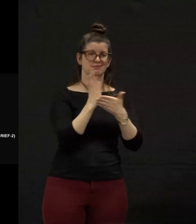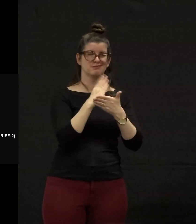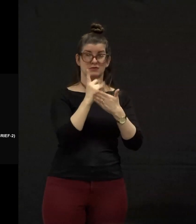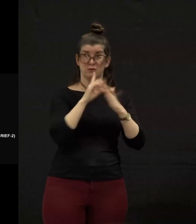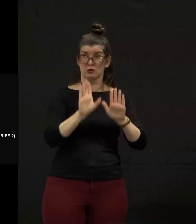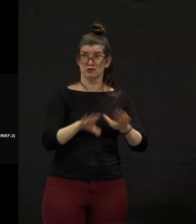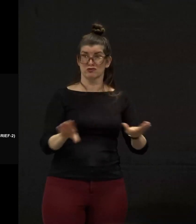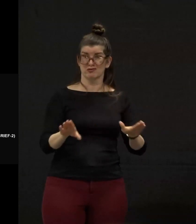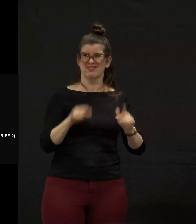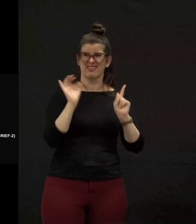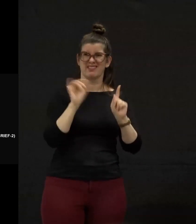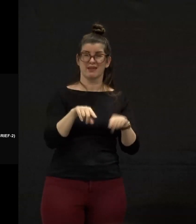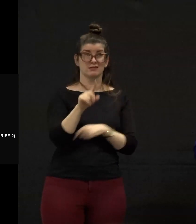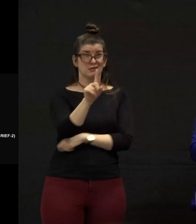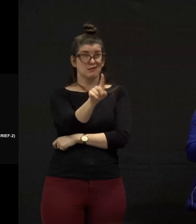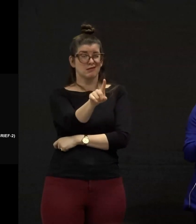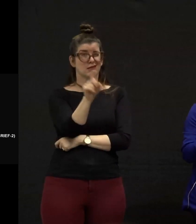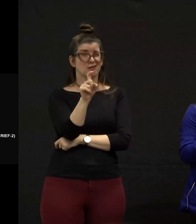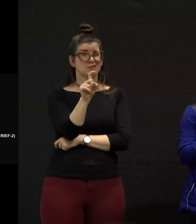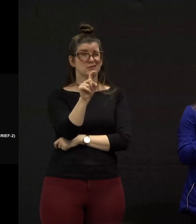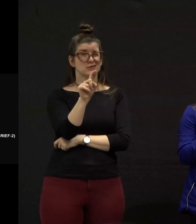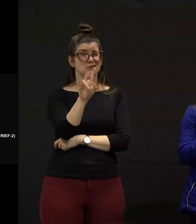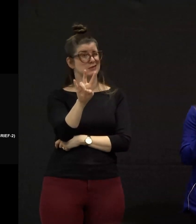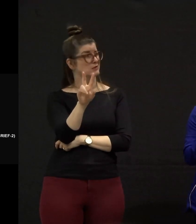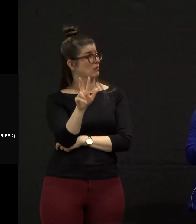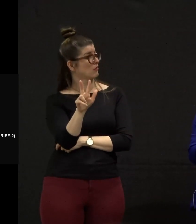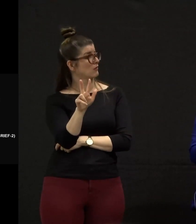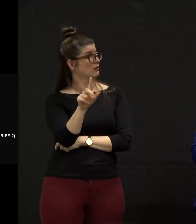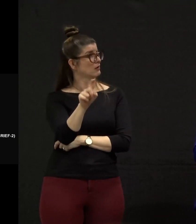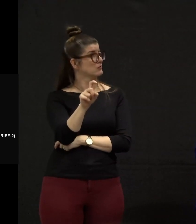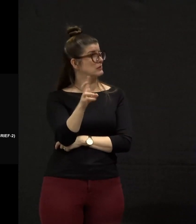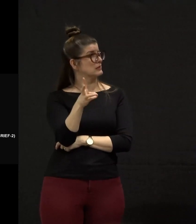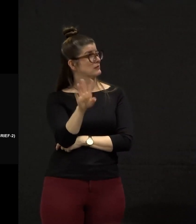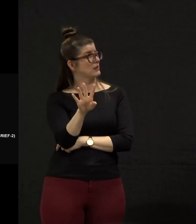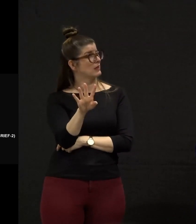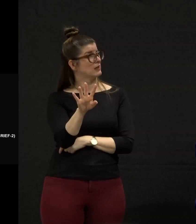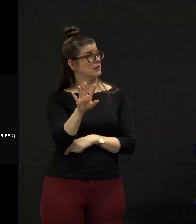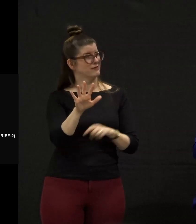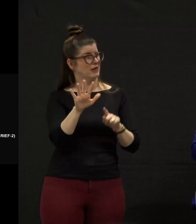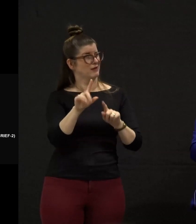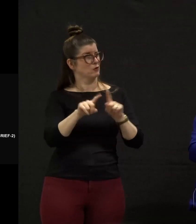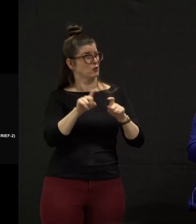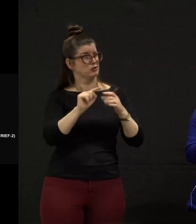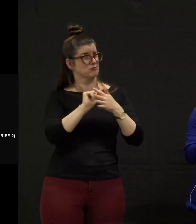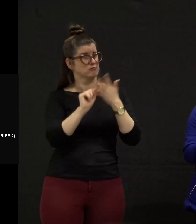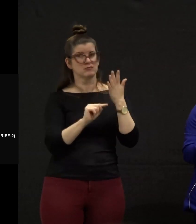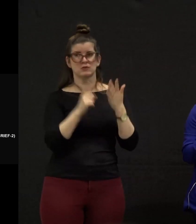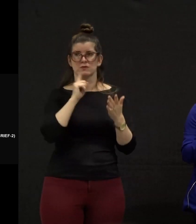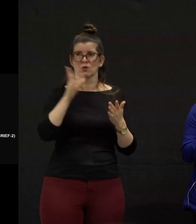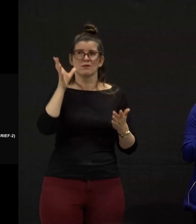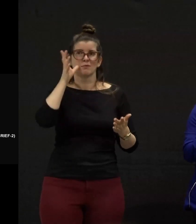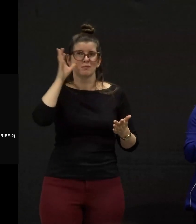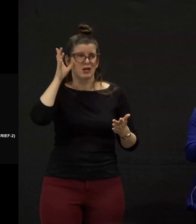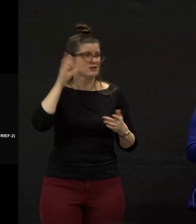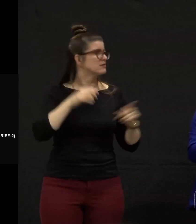That's 173 or 65, I forget, questions for parents. [Dr. Ryan] Yeah, it's long.